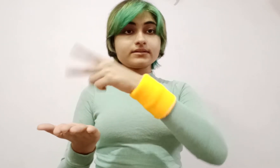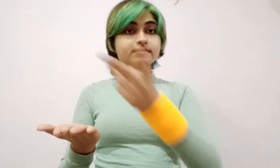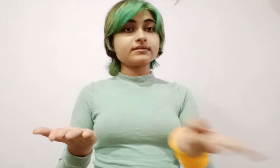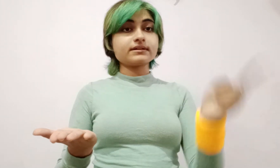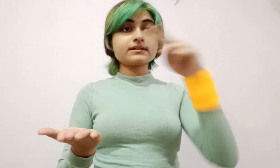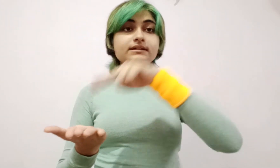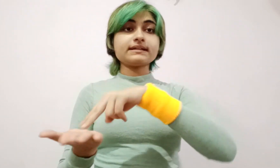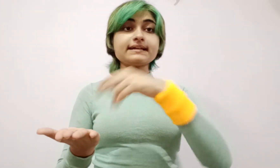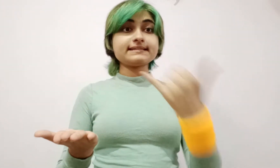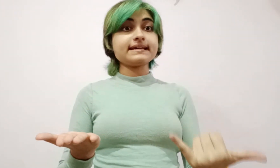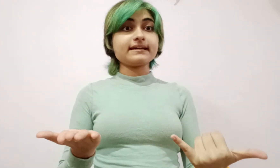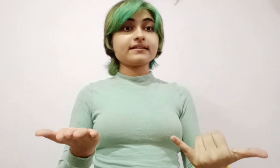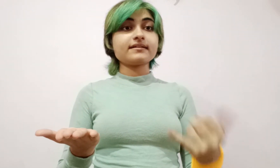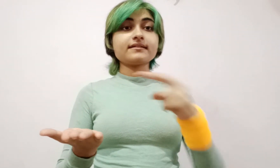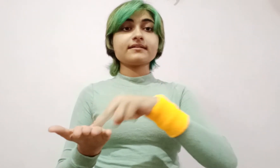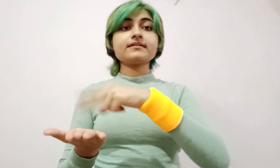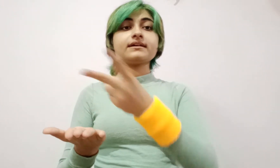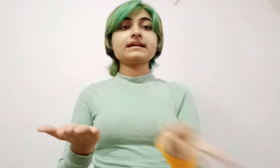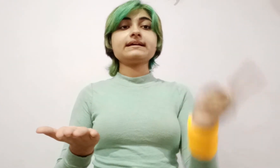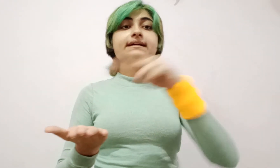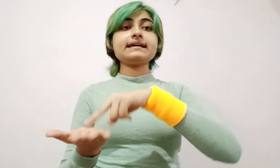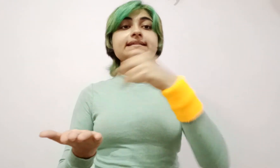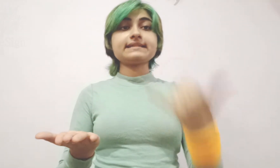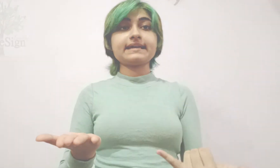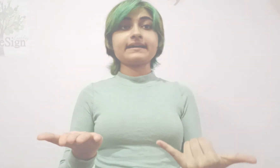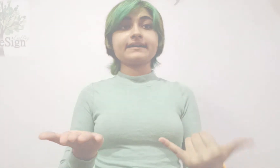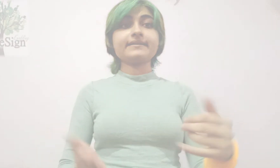So, GRACING. GRACING.